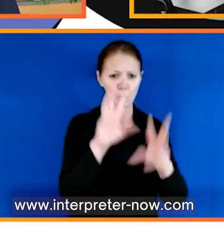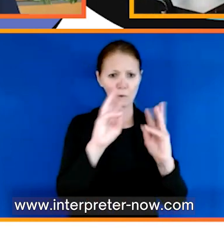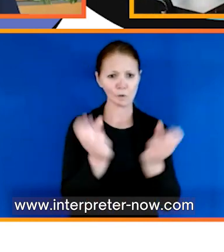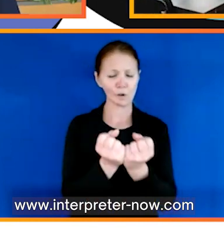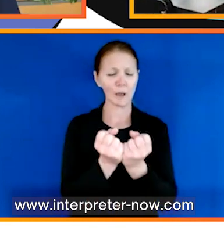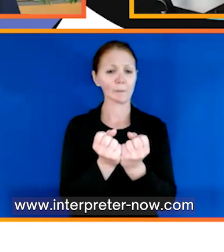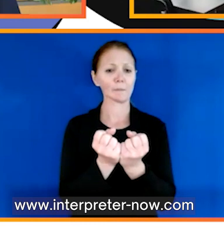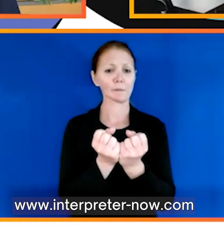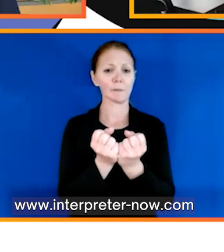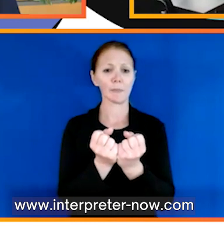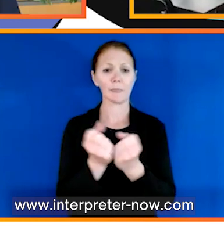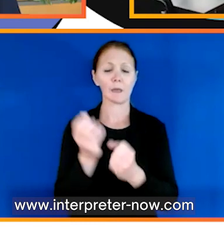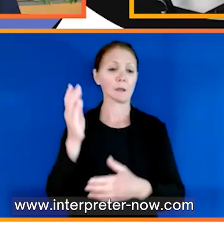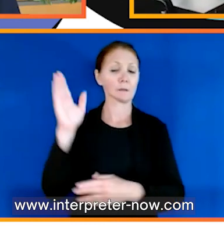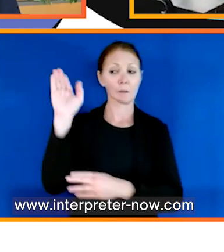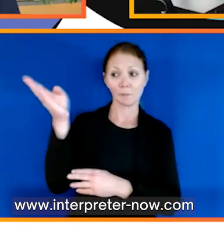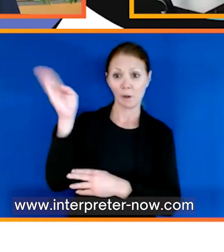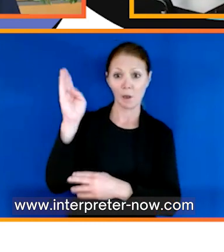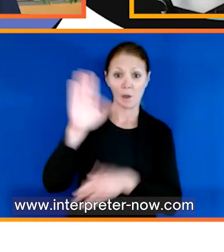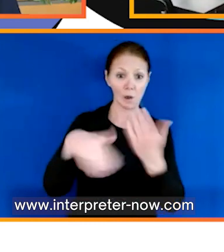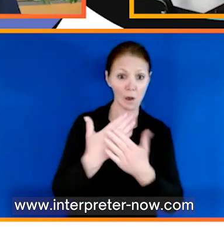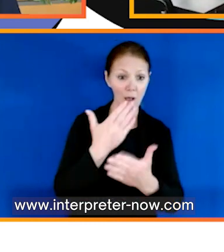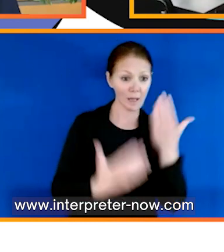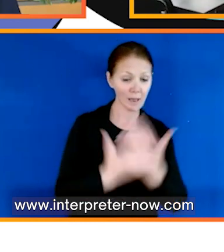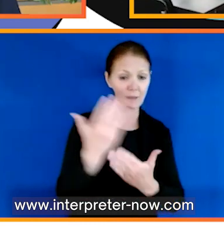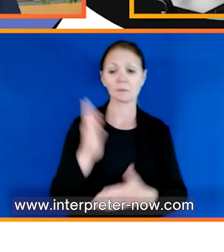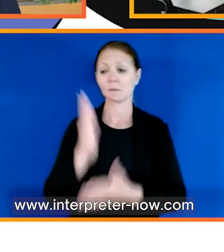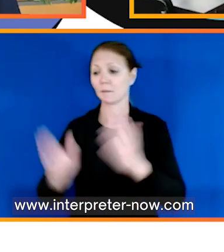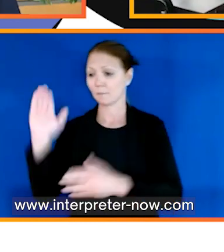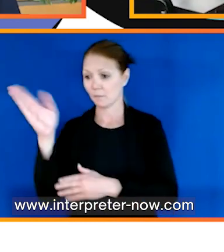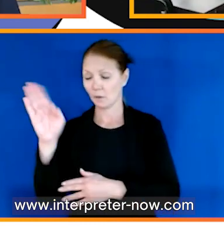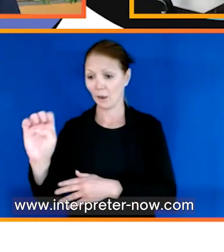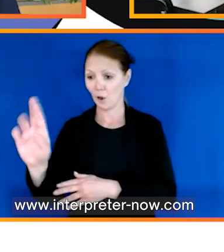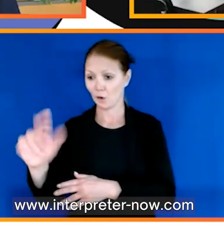This is really, like you're saying, undertaking your experience of behavior change and applying